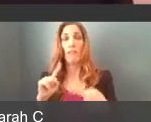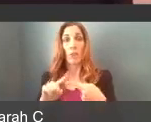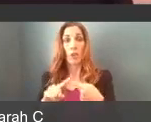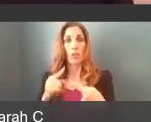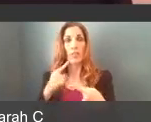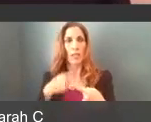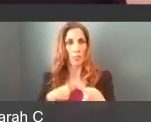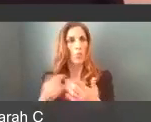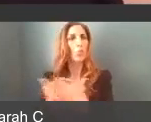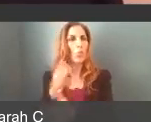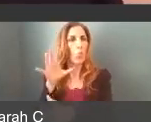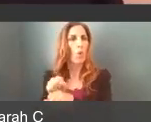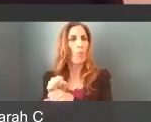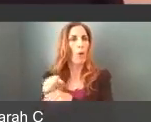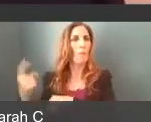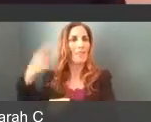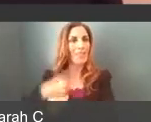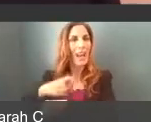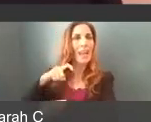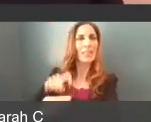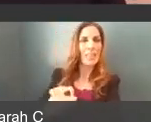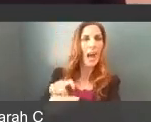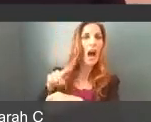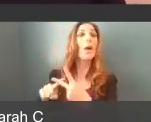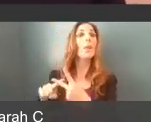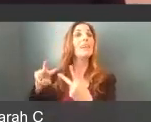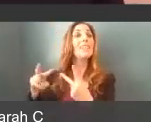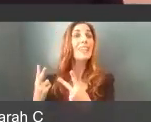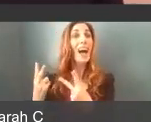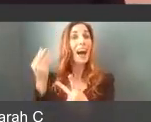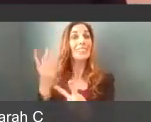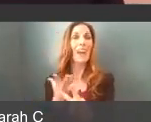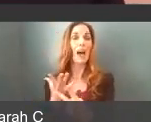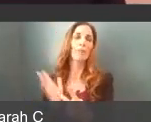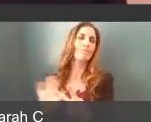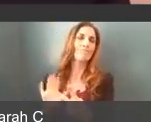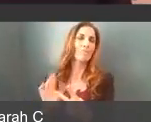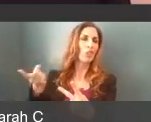and then the second one tells you that your original appointment was canceled. Biggest